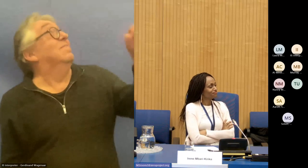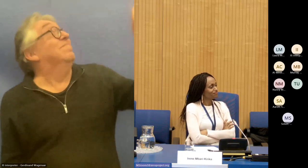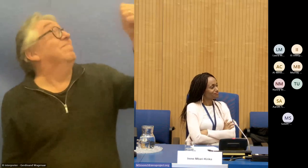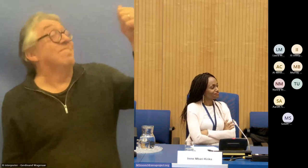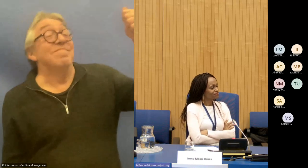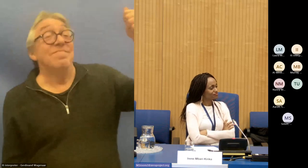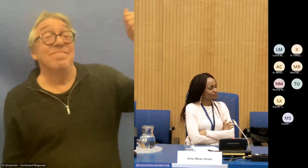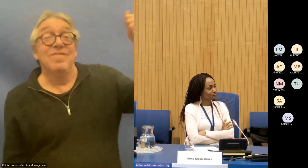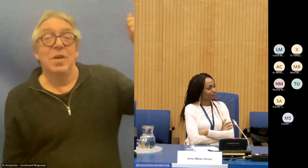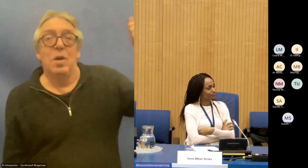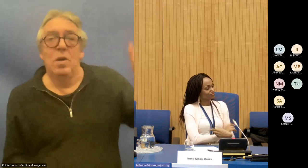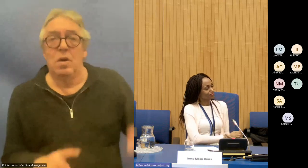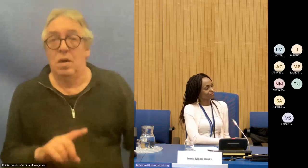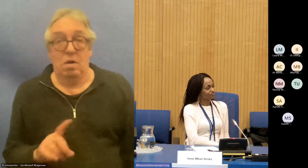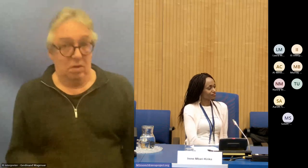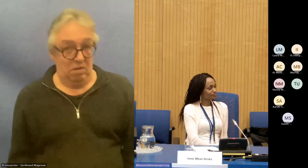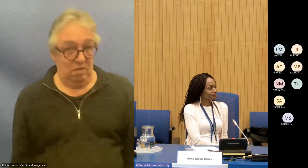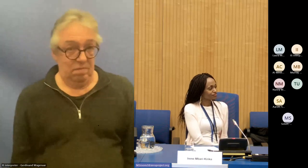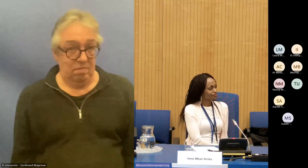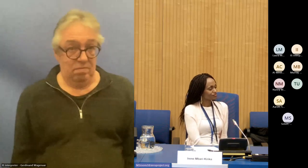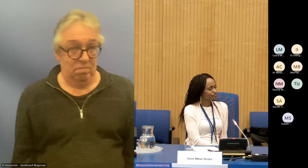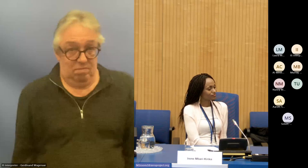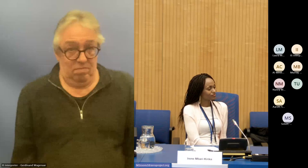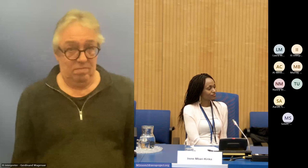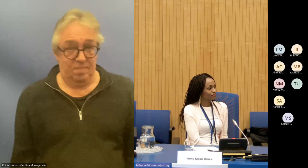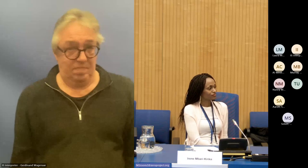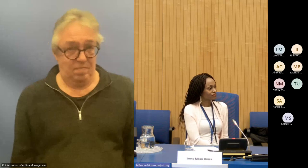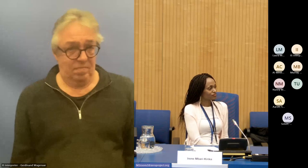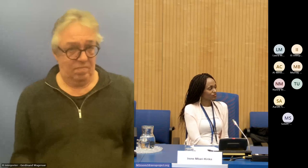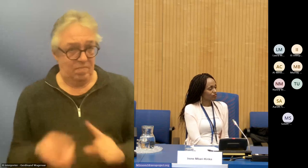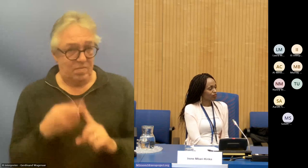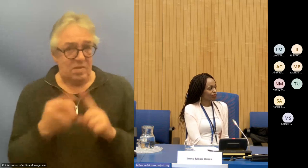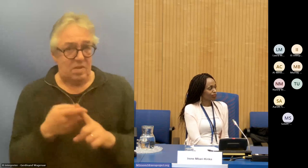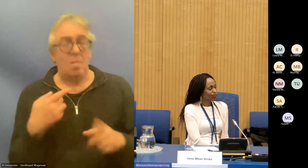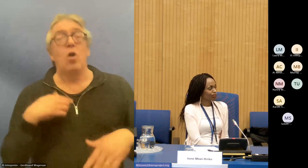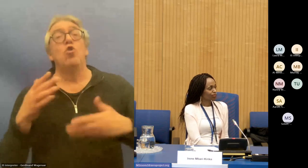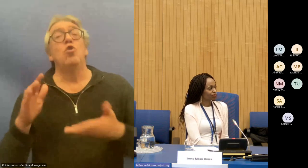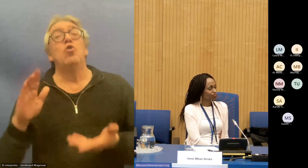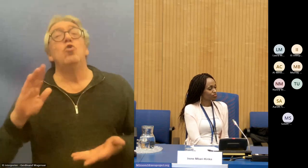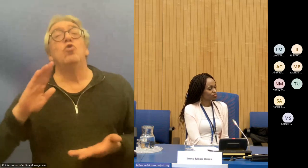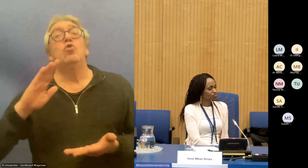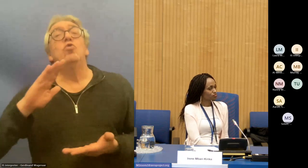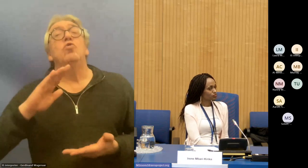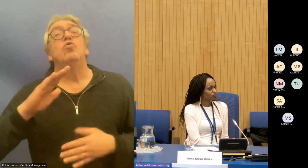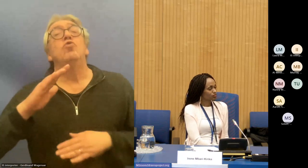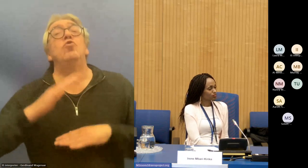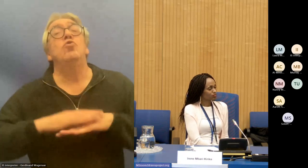also been in schools and met the parents of the kids who have been representatives. They say,